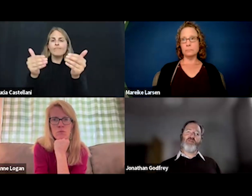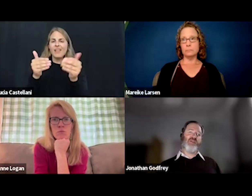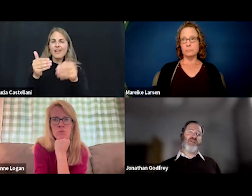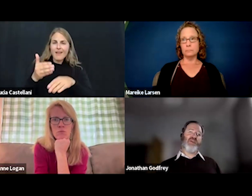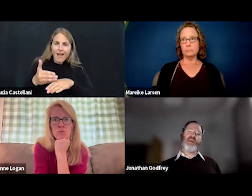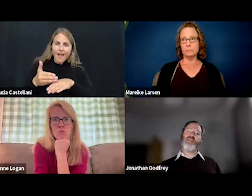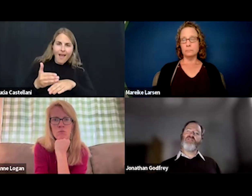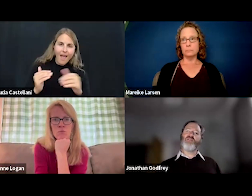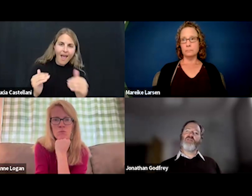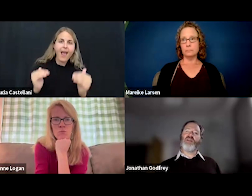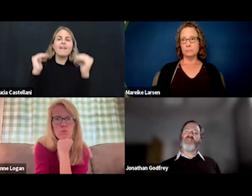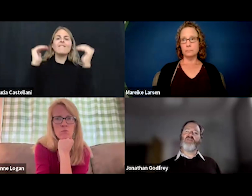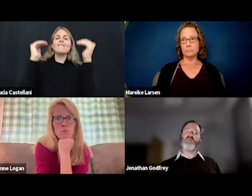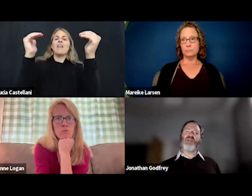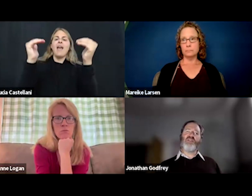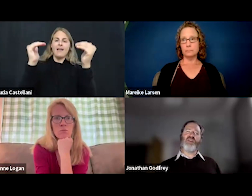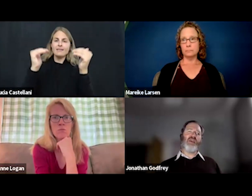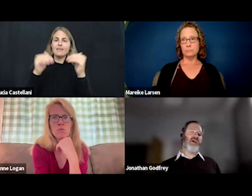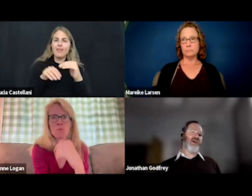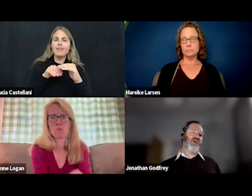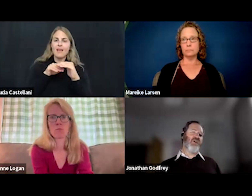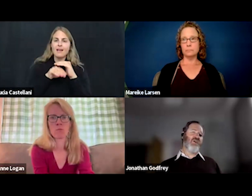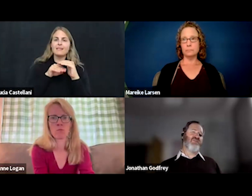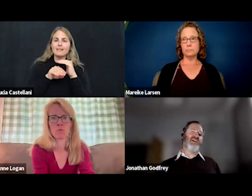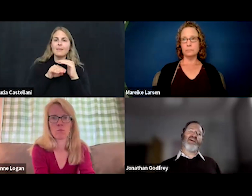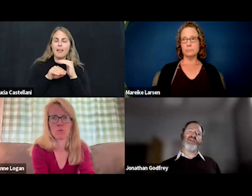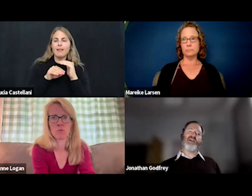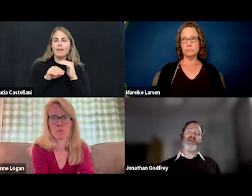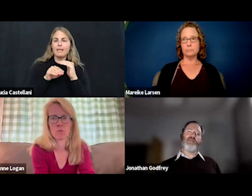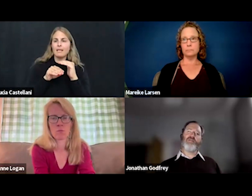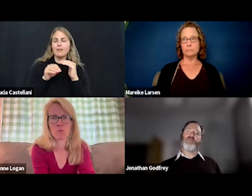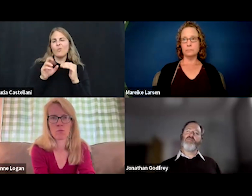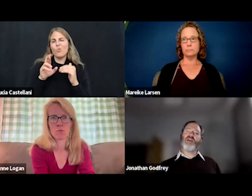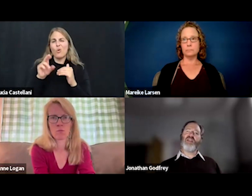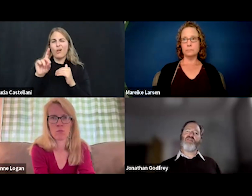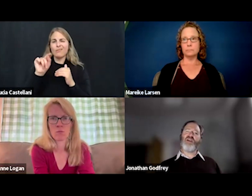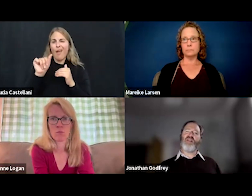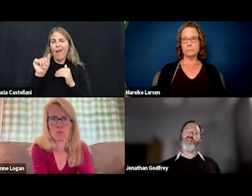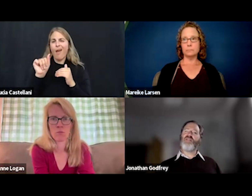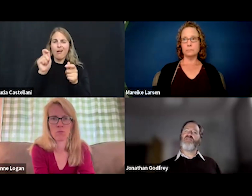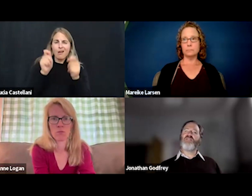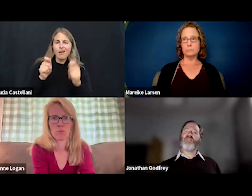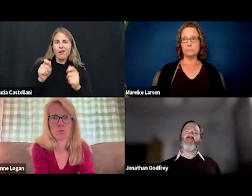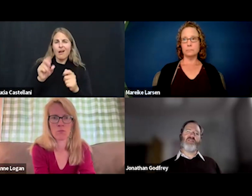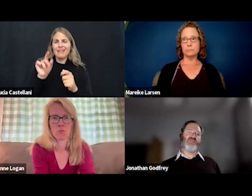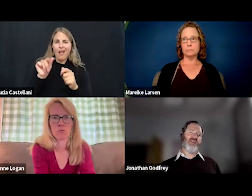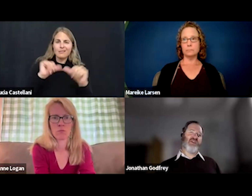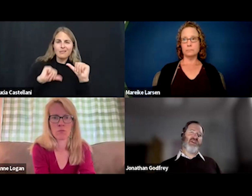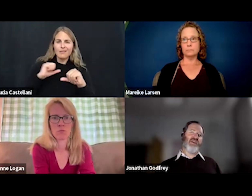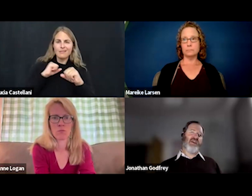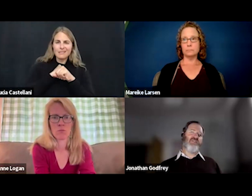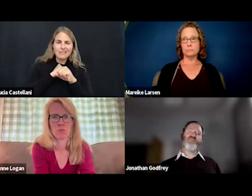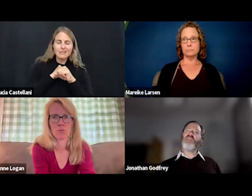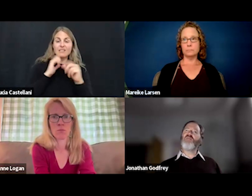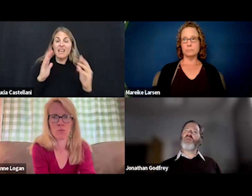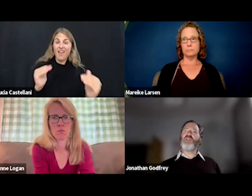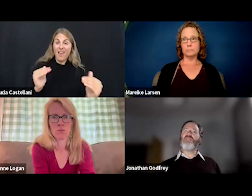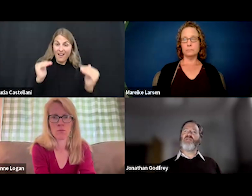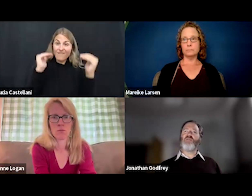the general accessibility of data, data science statistics, and STEM in general.